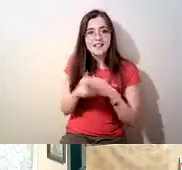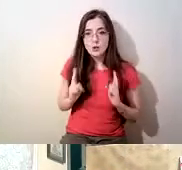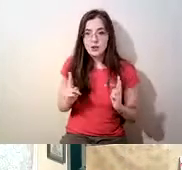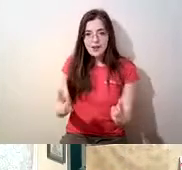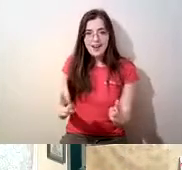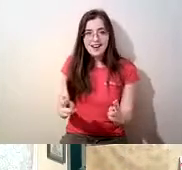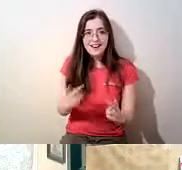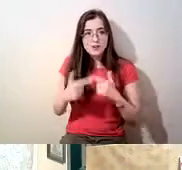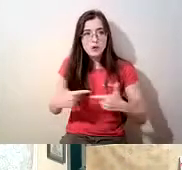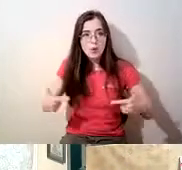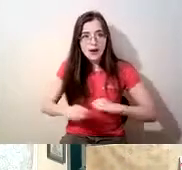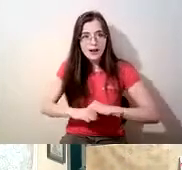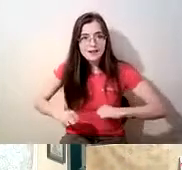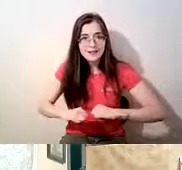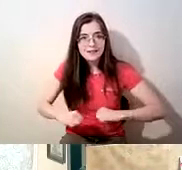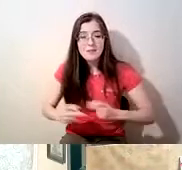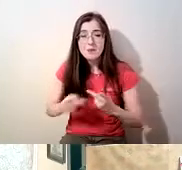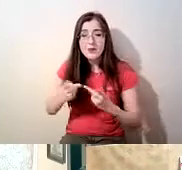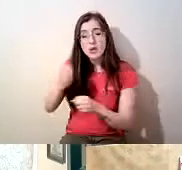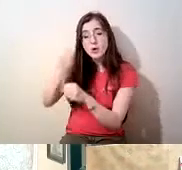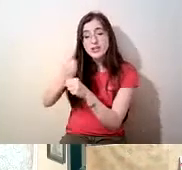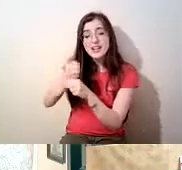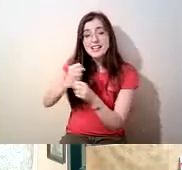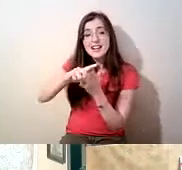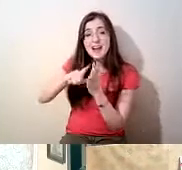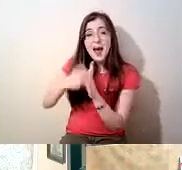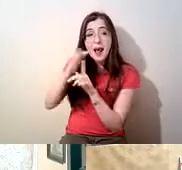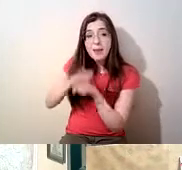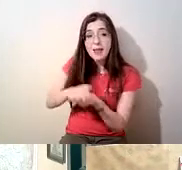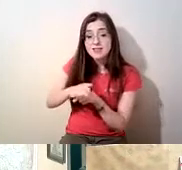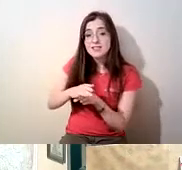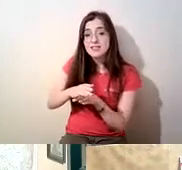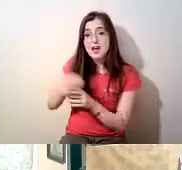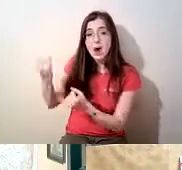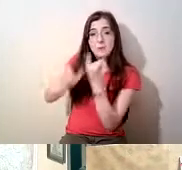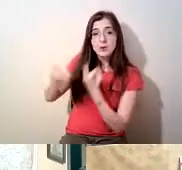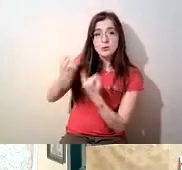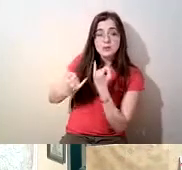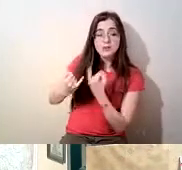is gendered and ableist abuse as disabled women we already experience abuse for just existing